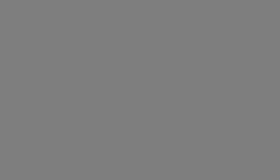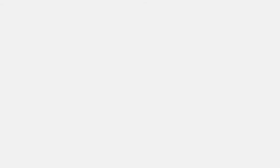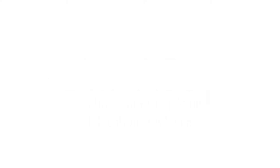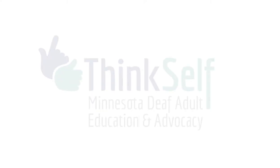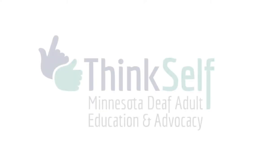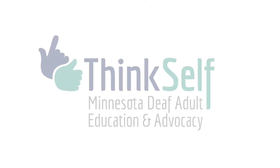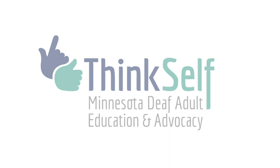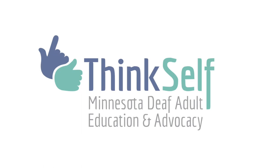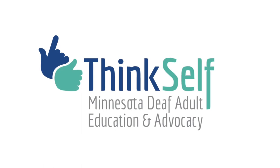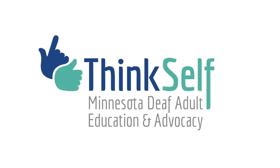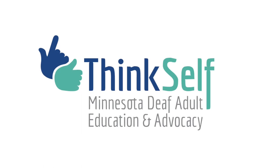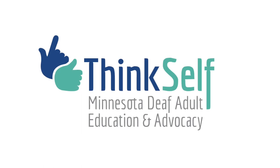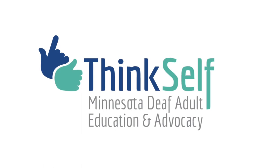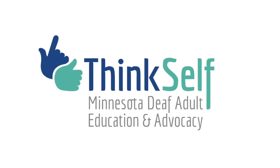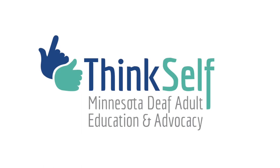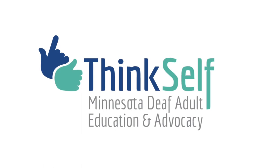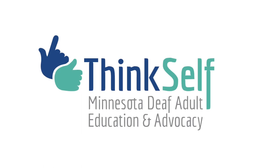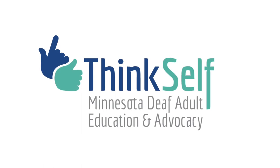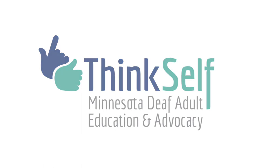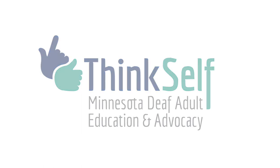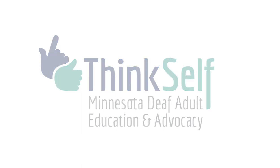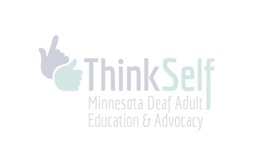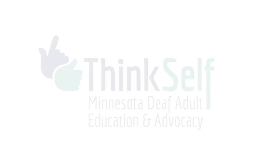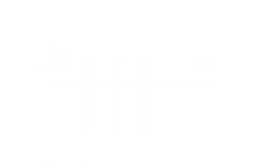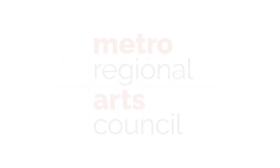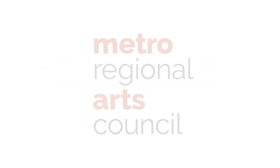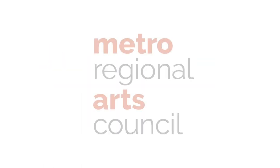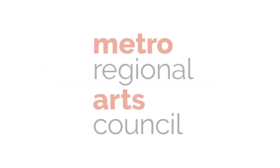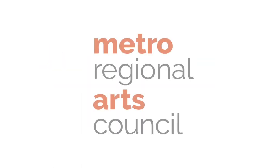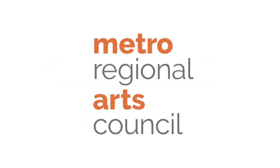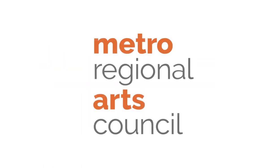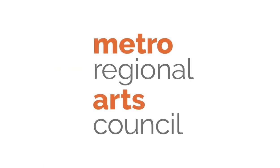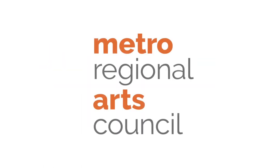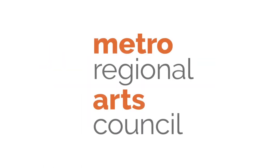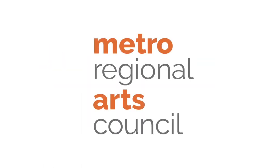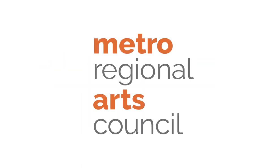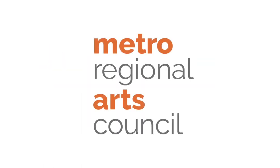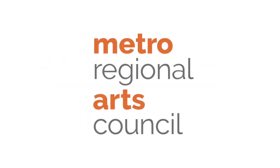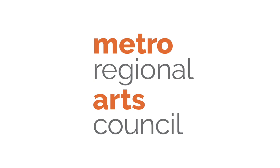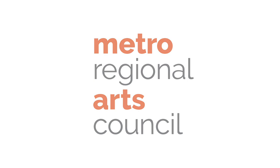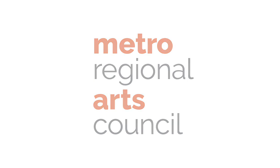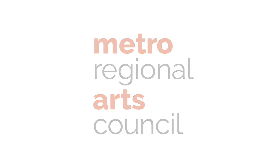[ThinkSelf logo} [Metro Regional Arts Council logo]